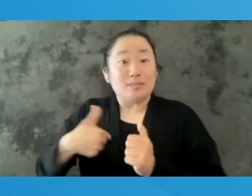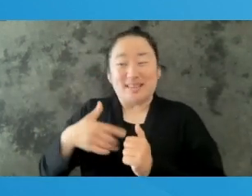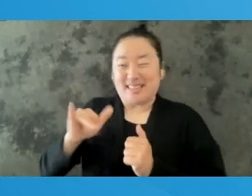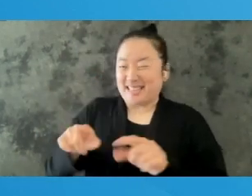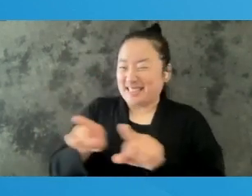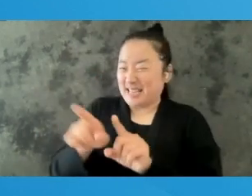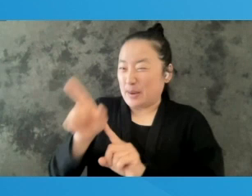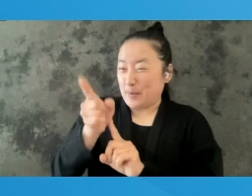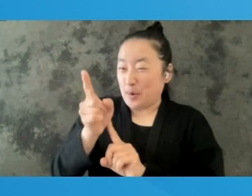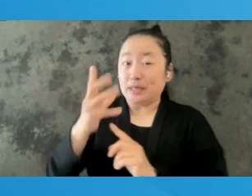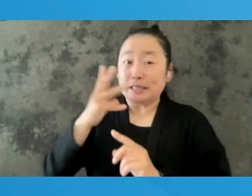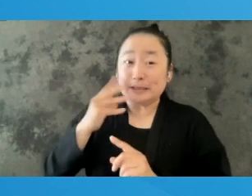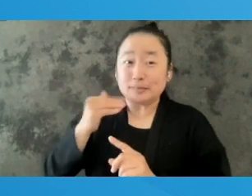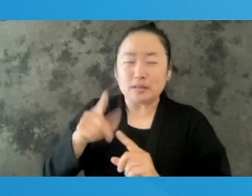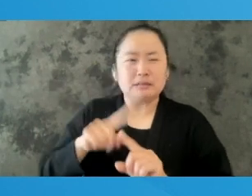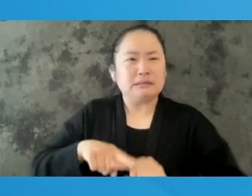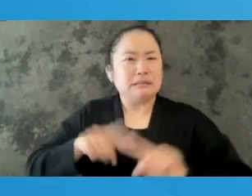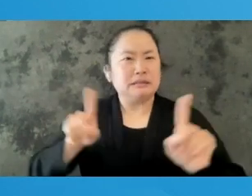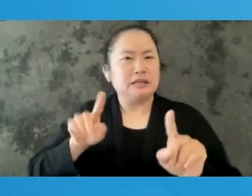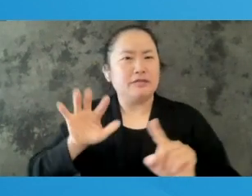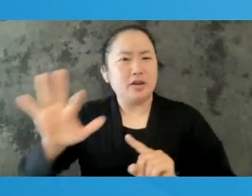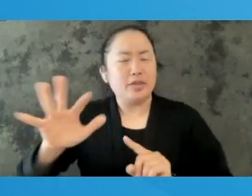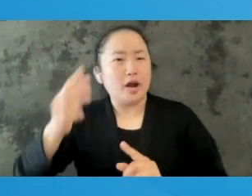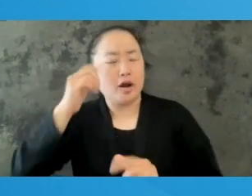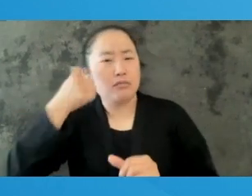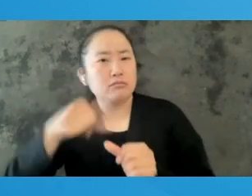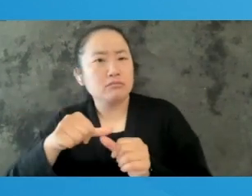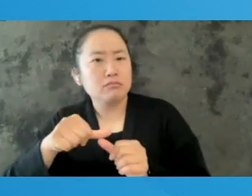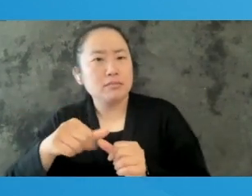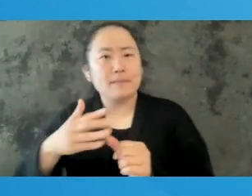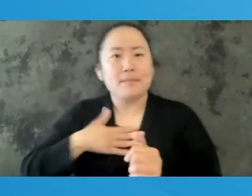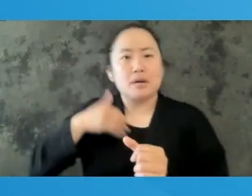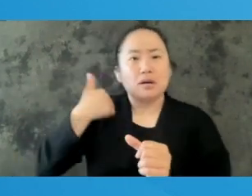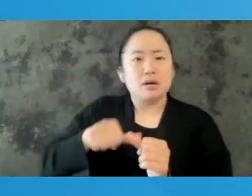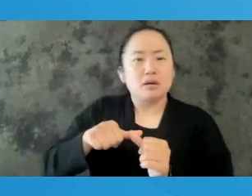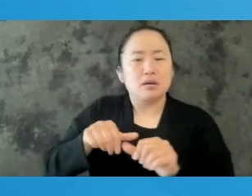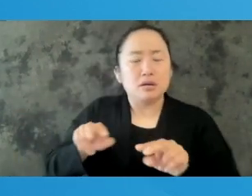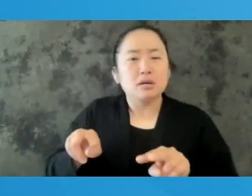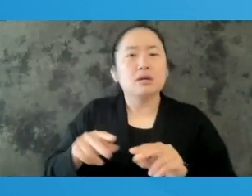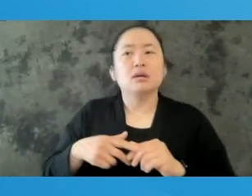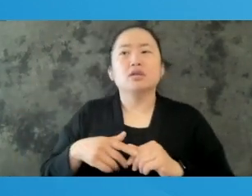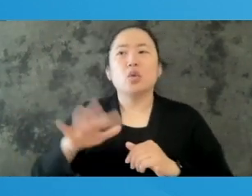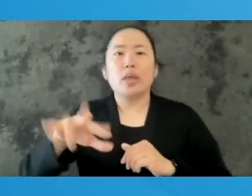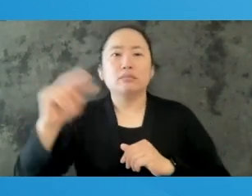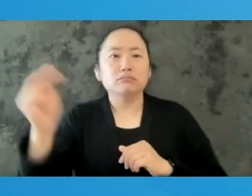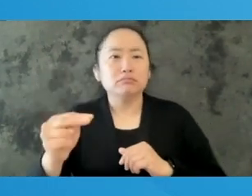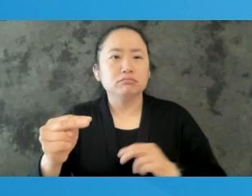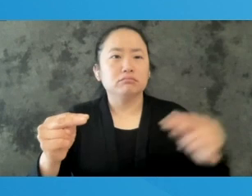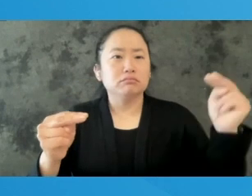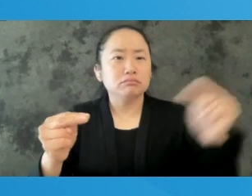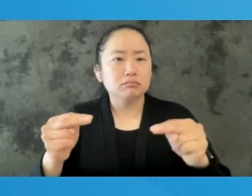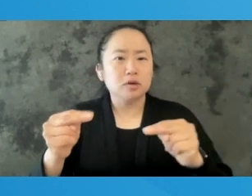So, I think it's so interesting, the different perspectives that we each bring and the things that stand out to us.